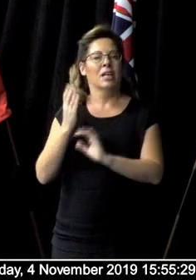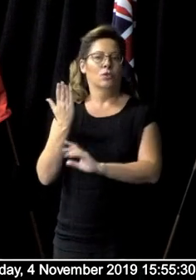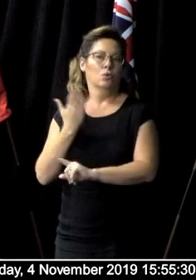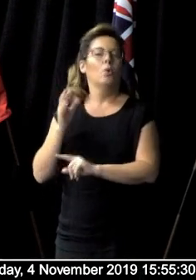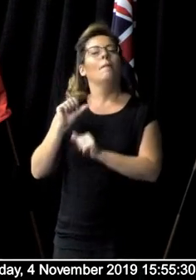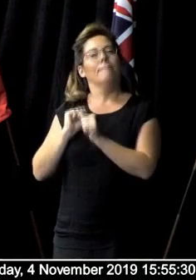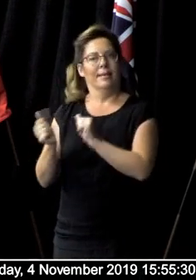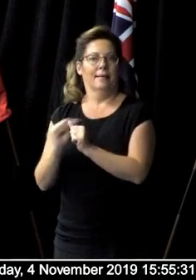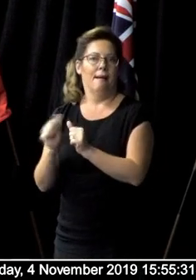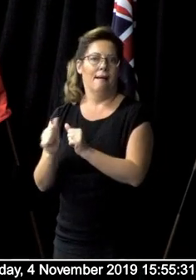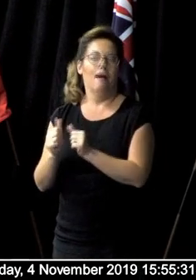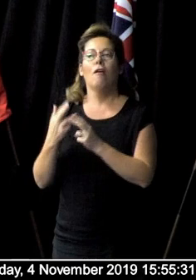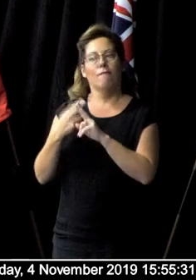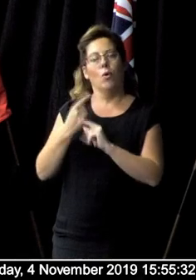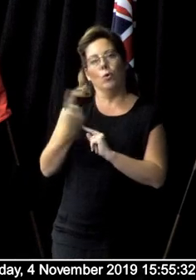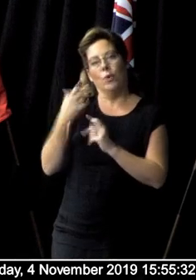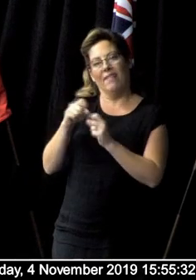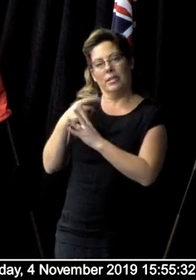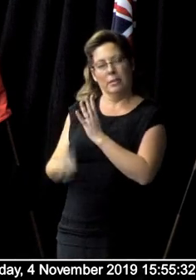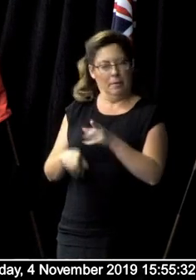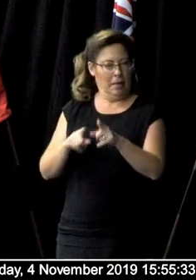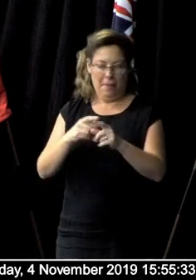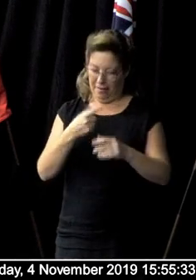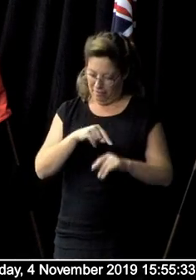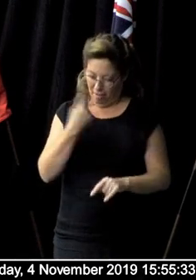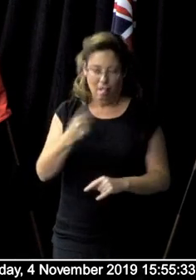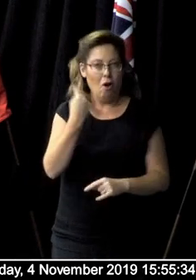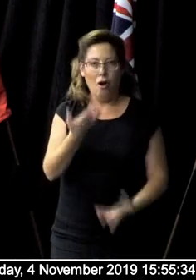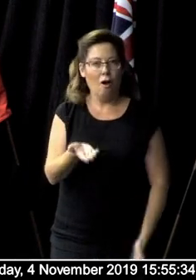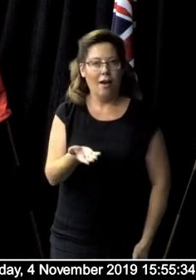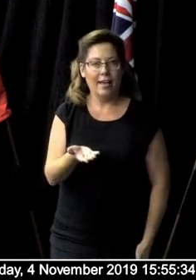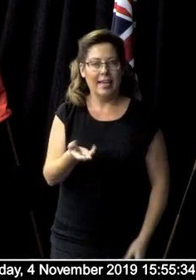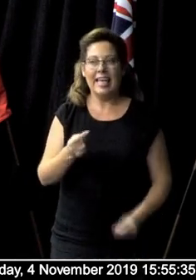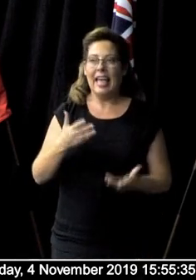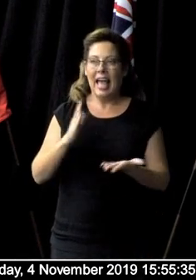people with disability, and it’s a theft of resources that are best placed